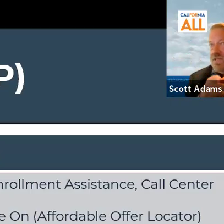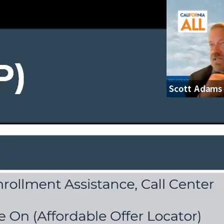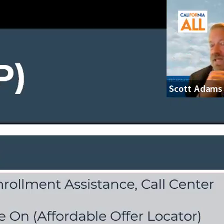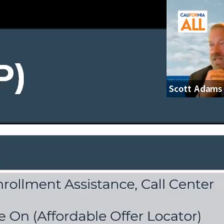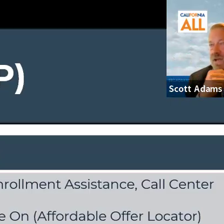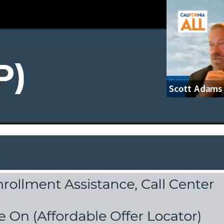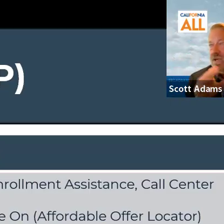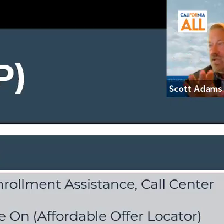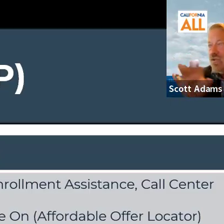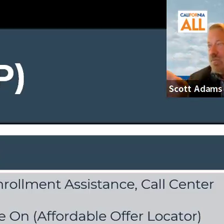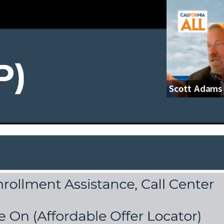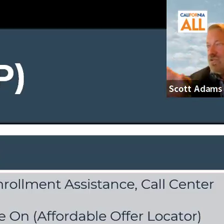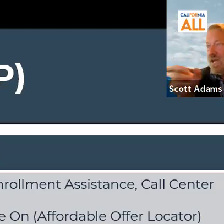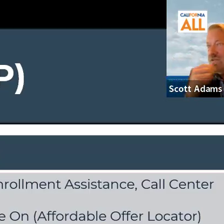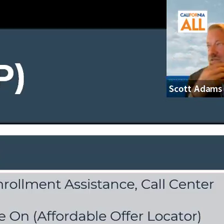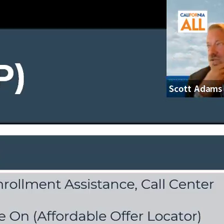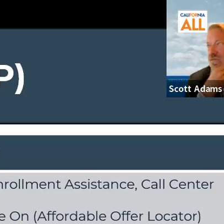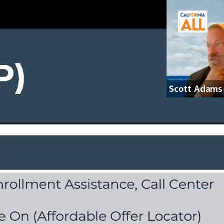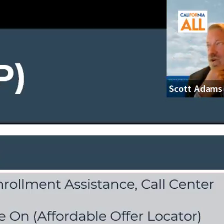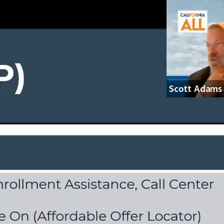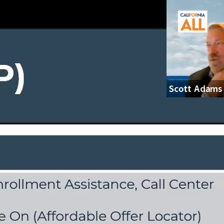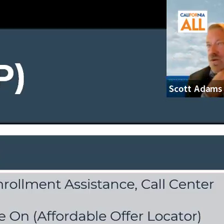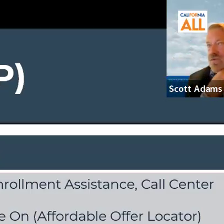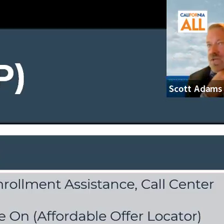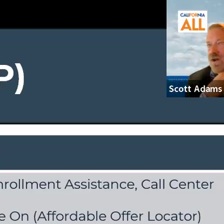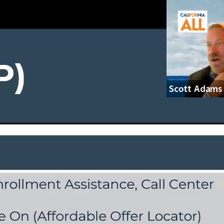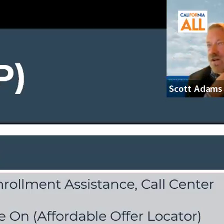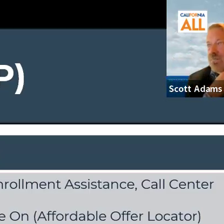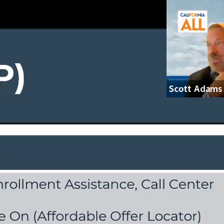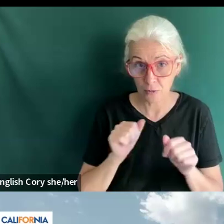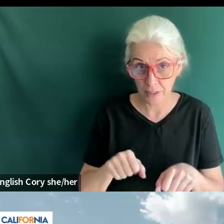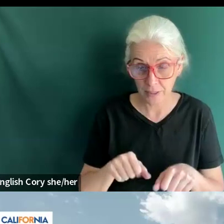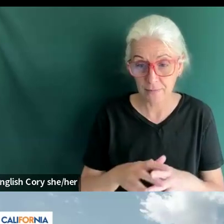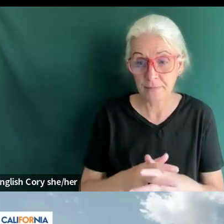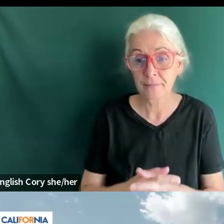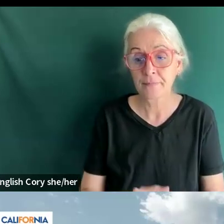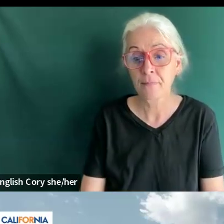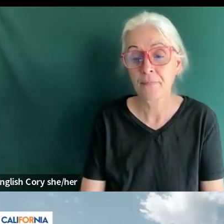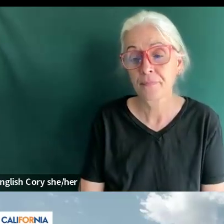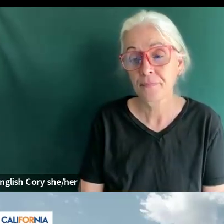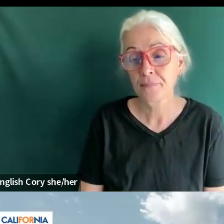gonna take this slide down, they're gonna drop it in the chat so you can follow around. And so,